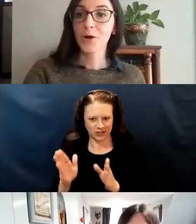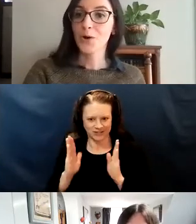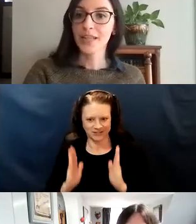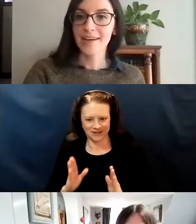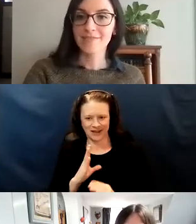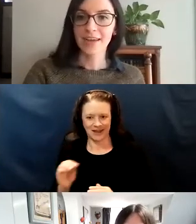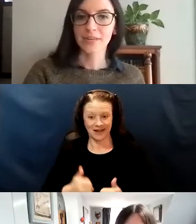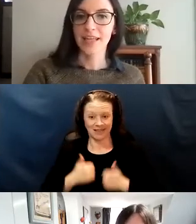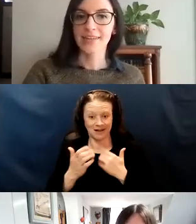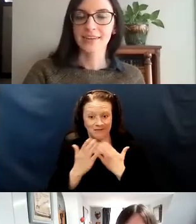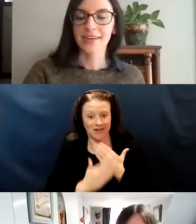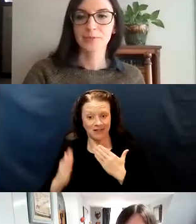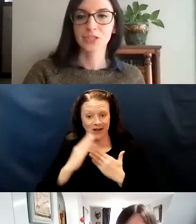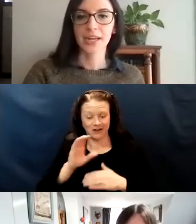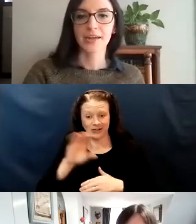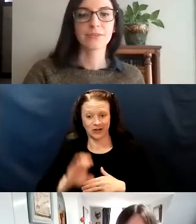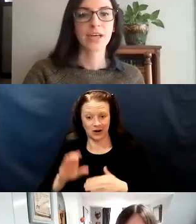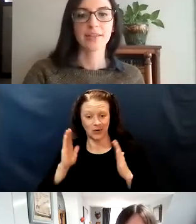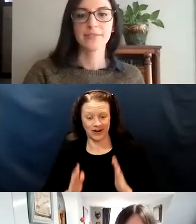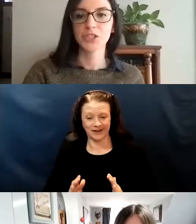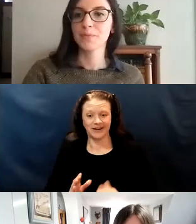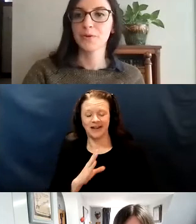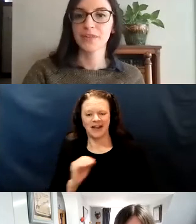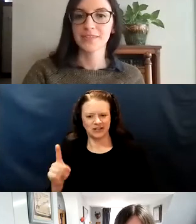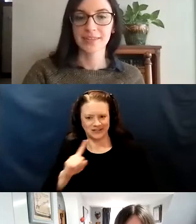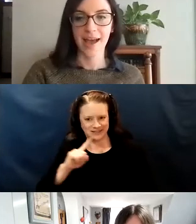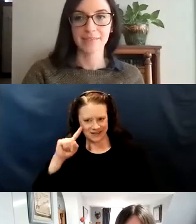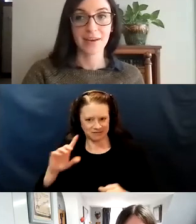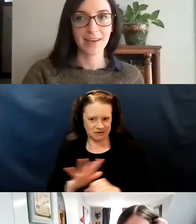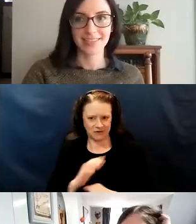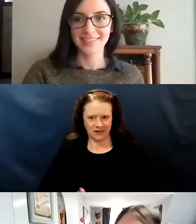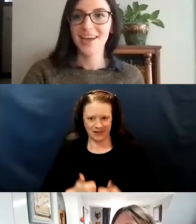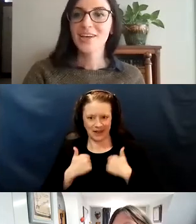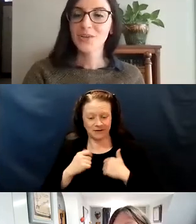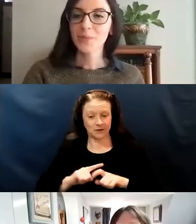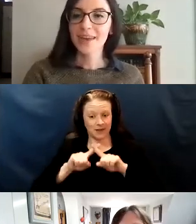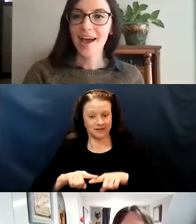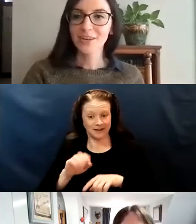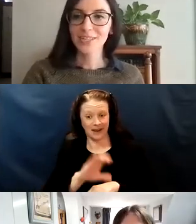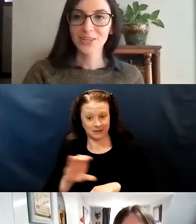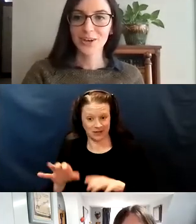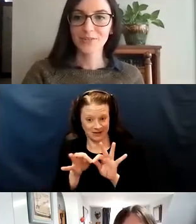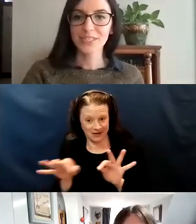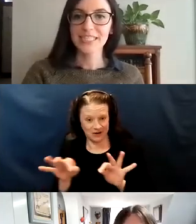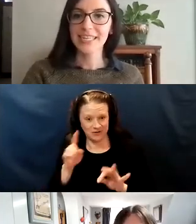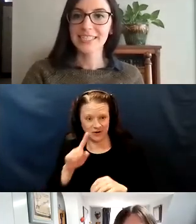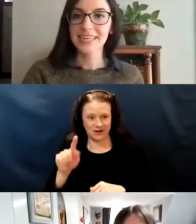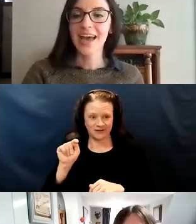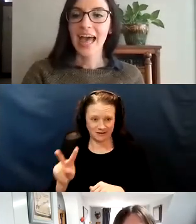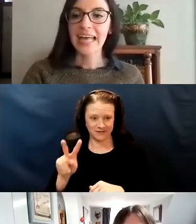her whole life and relies on captioning for television, movies and live events. I'm now going to turn it over to Lindsay, and